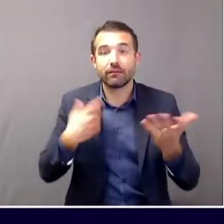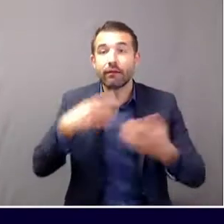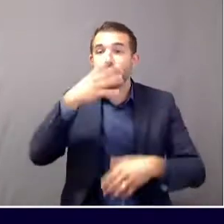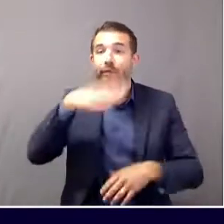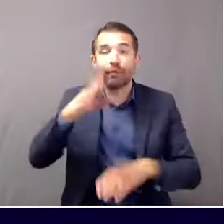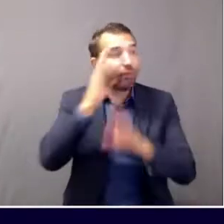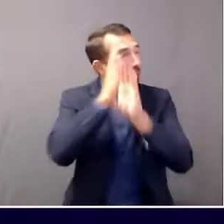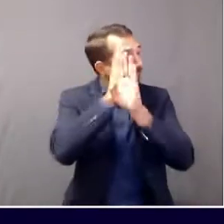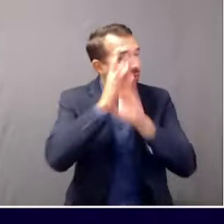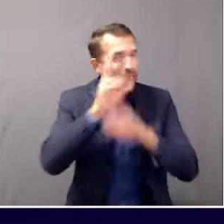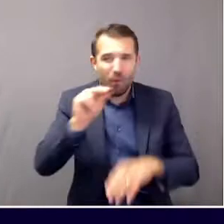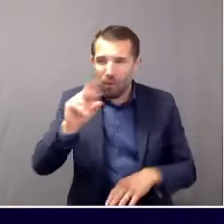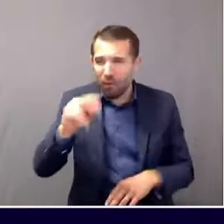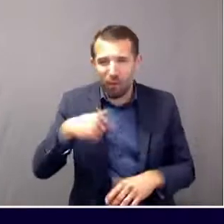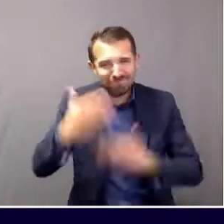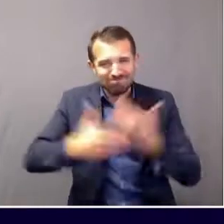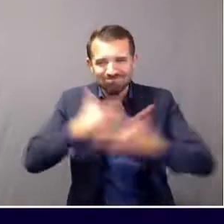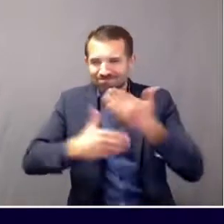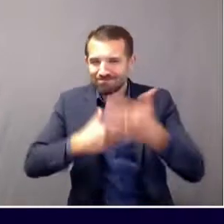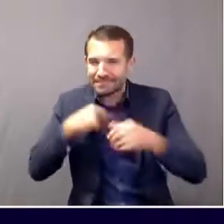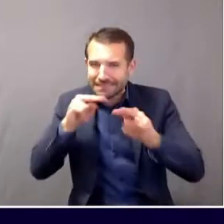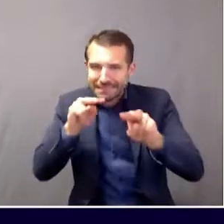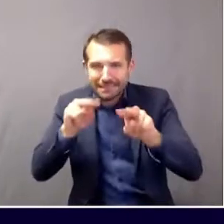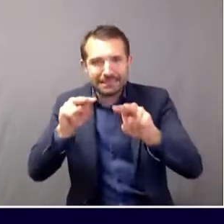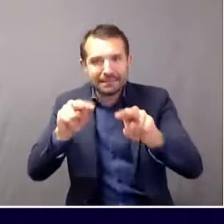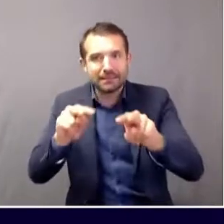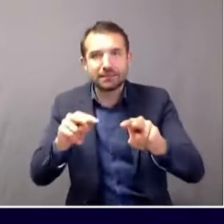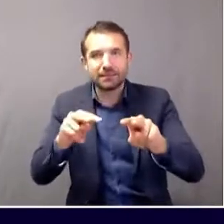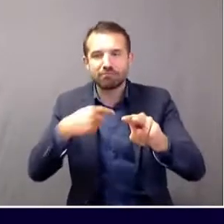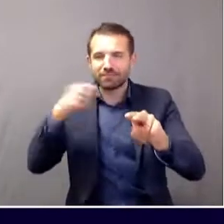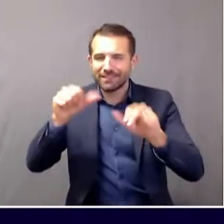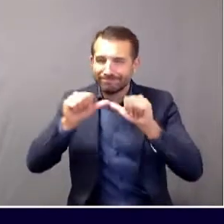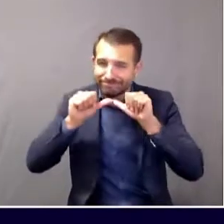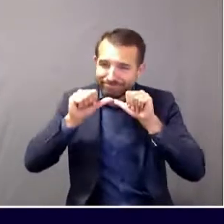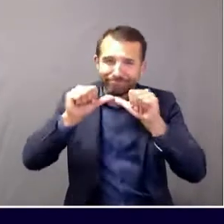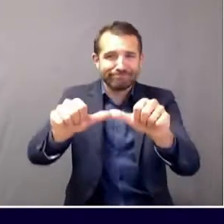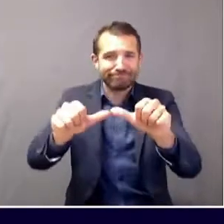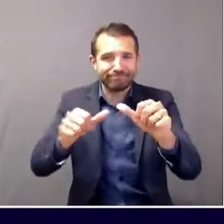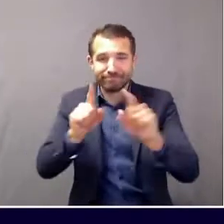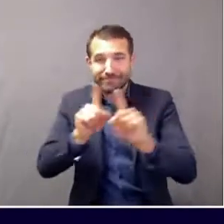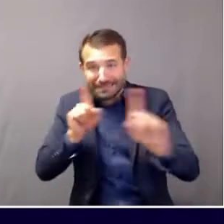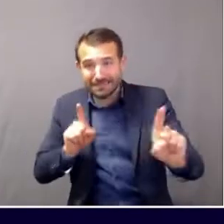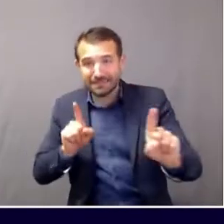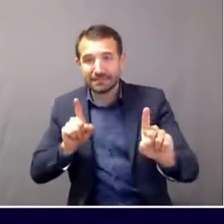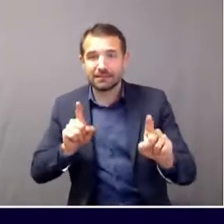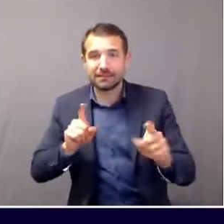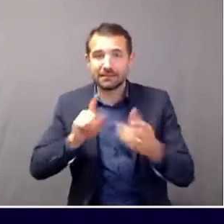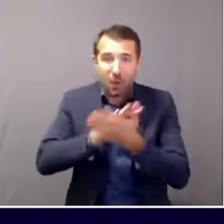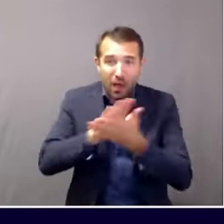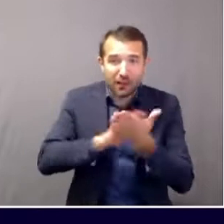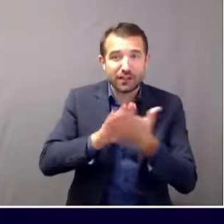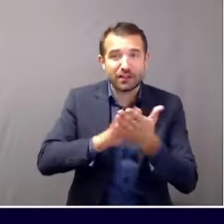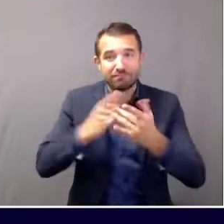yards